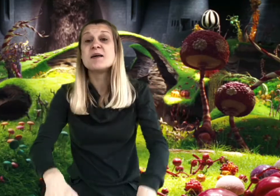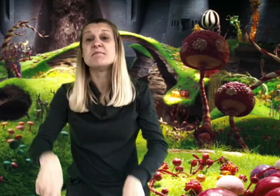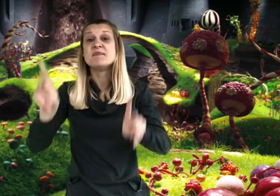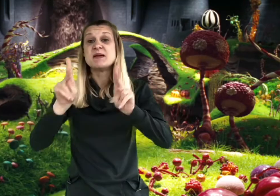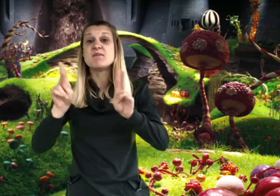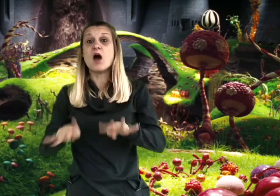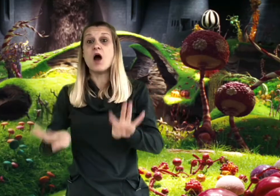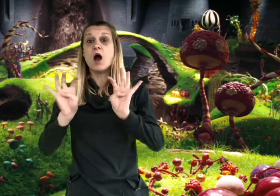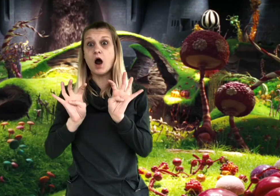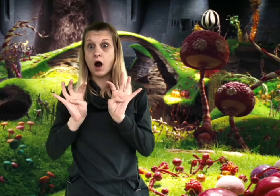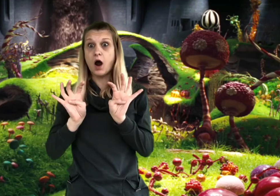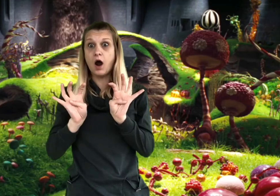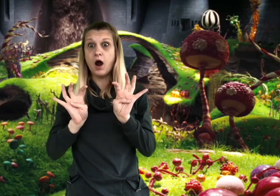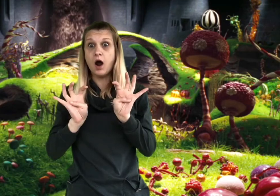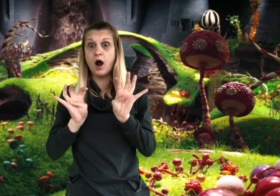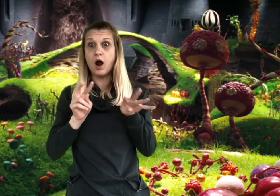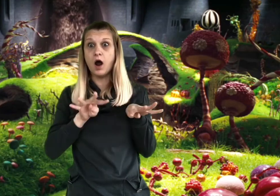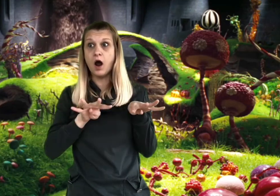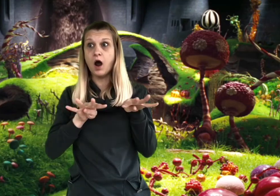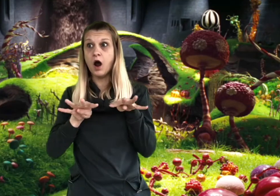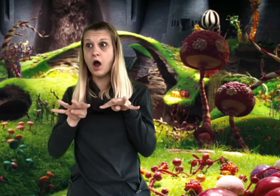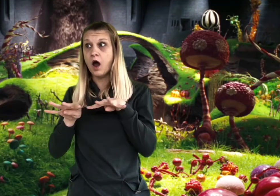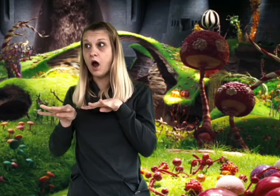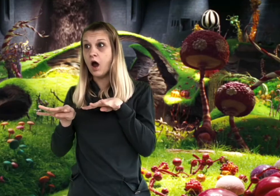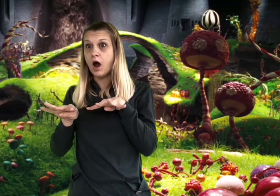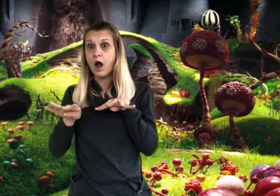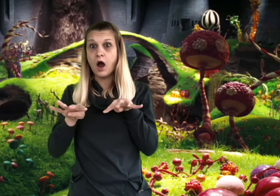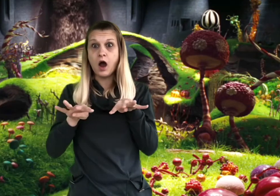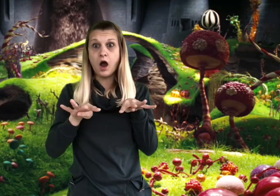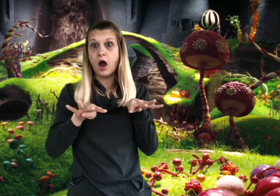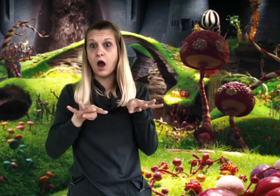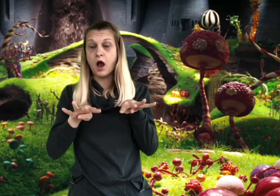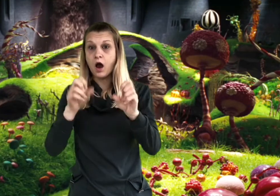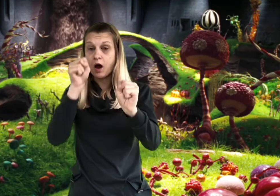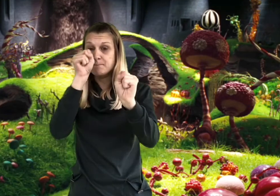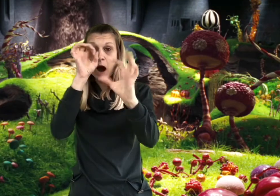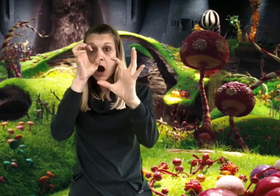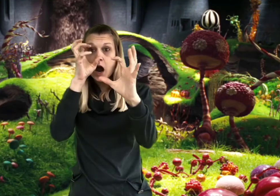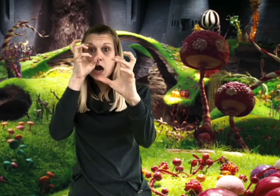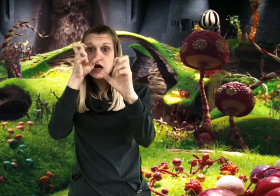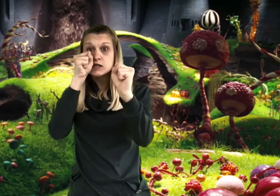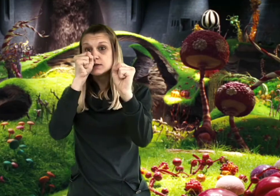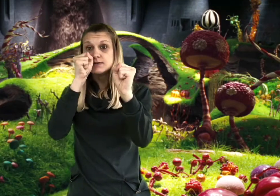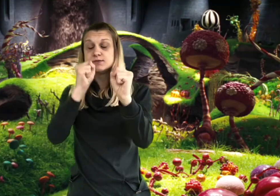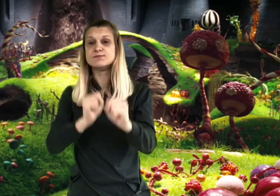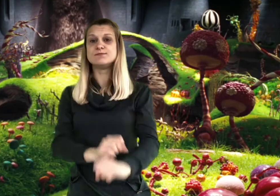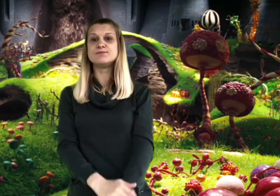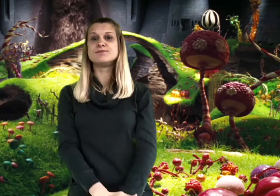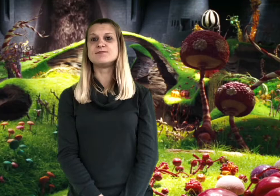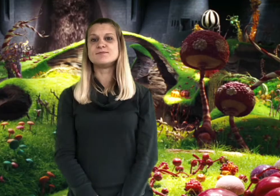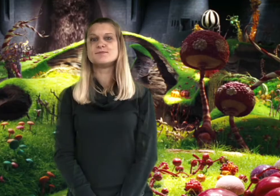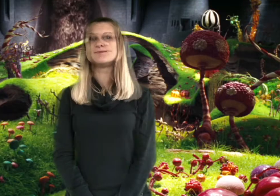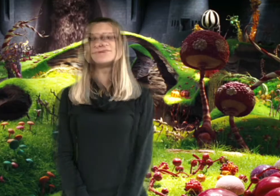Everyone stared at the view, astonished.